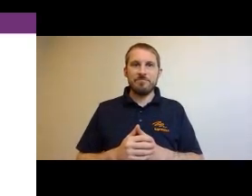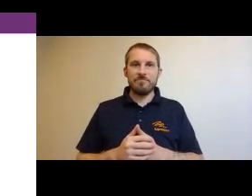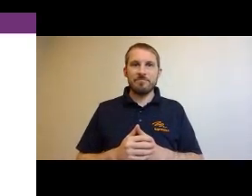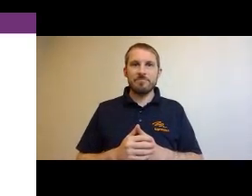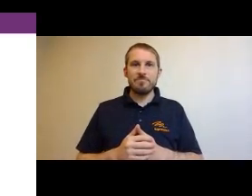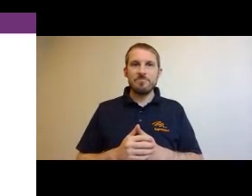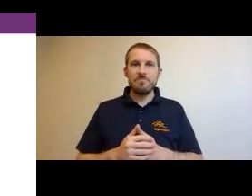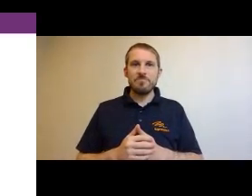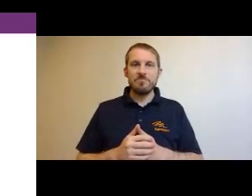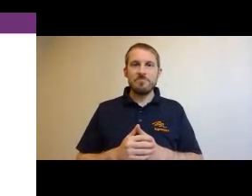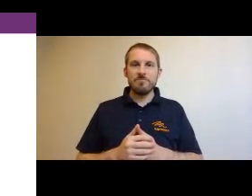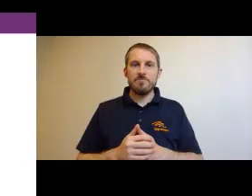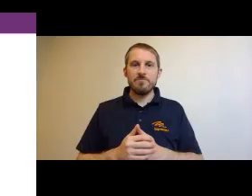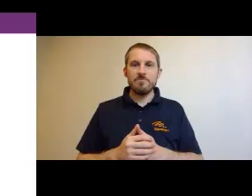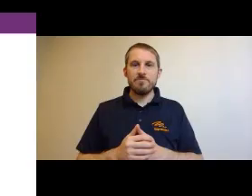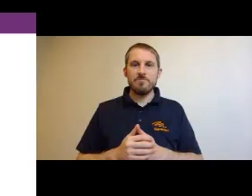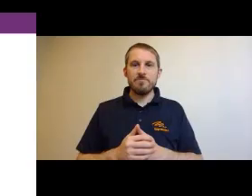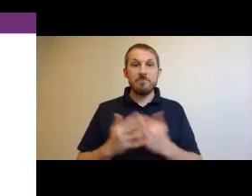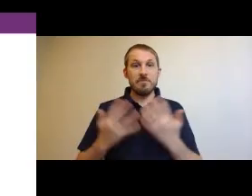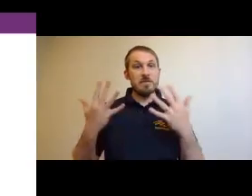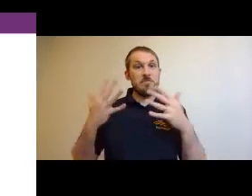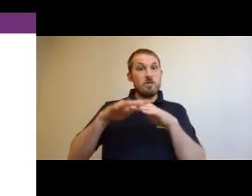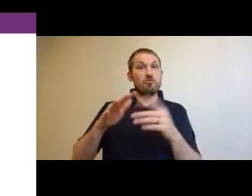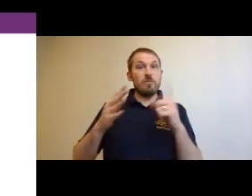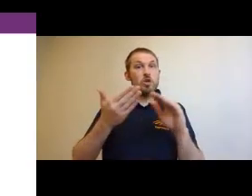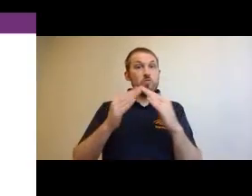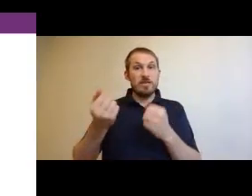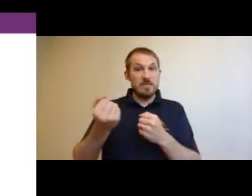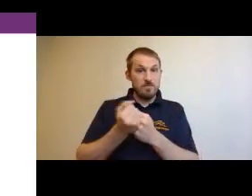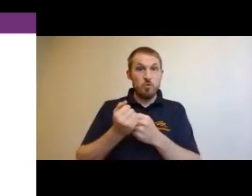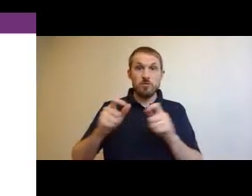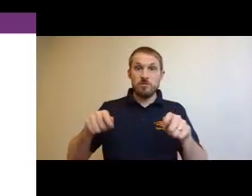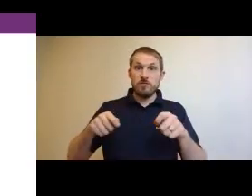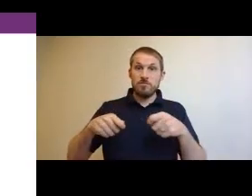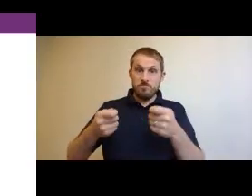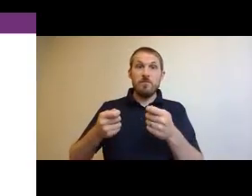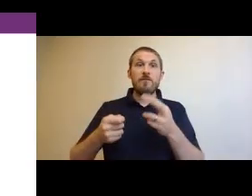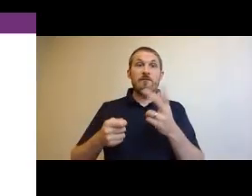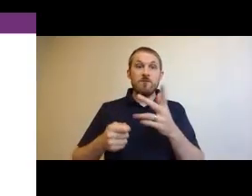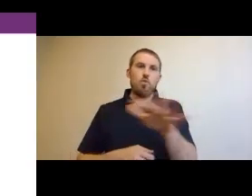Mainstream and community supports are available to everyone, not just people with disability.